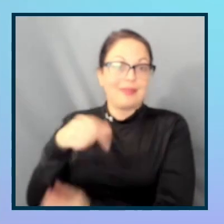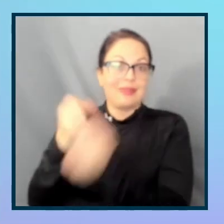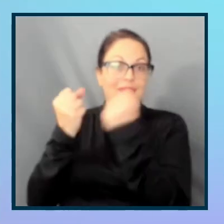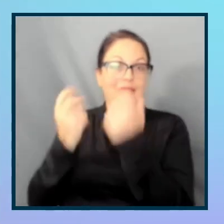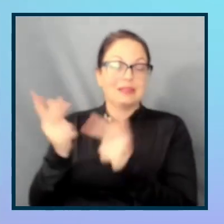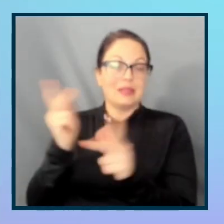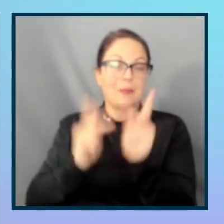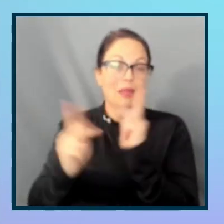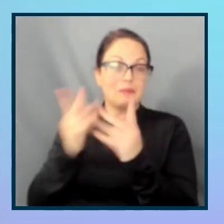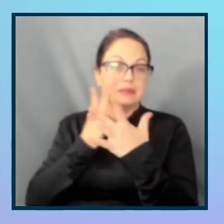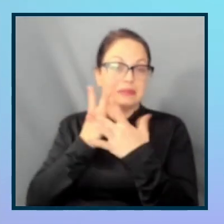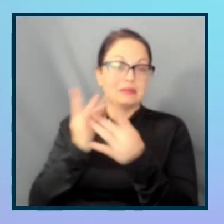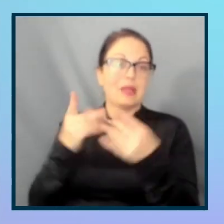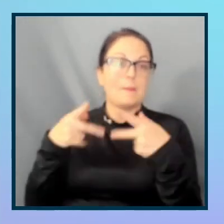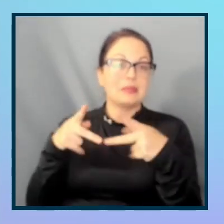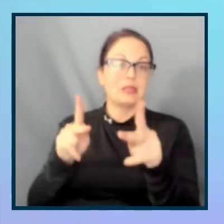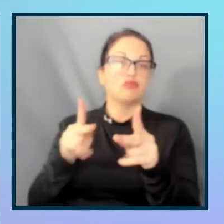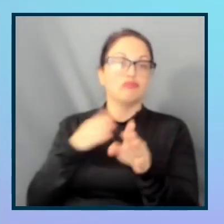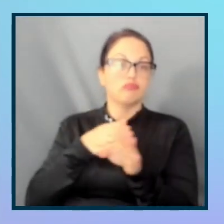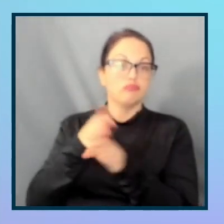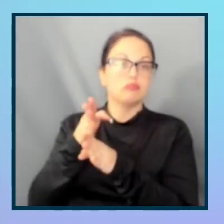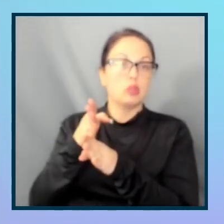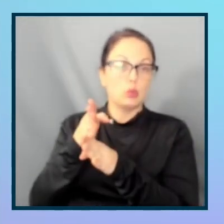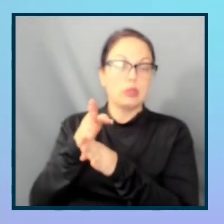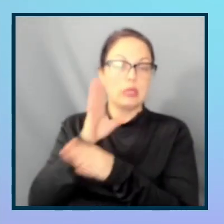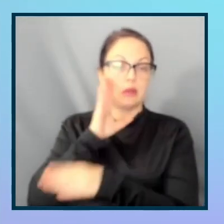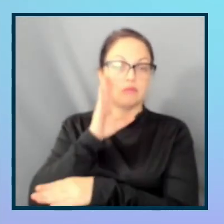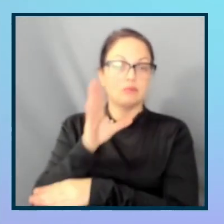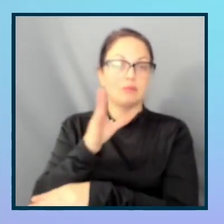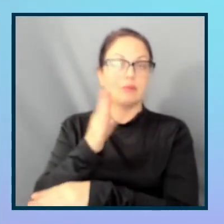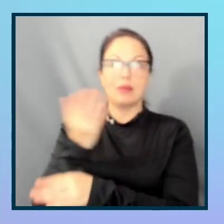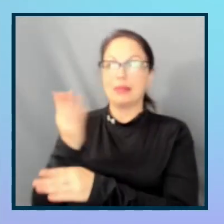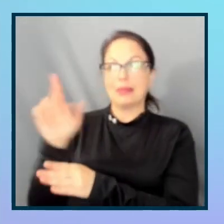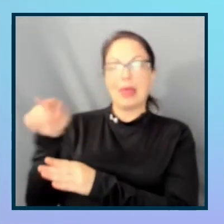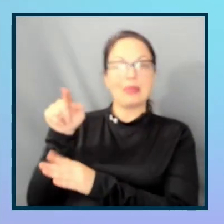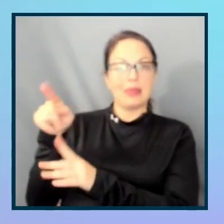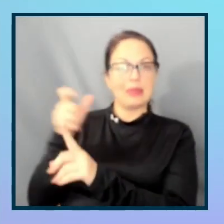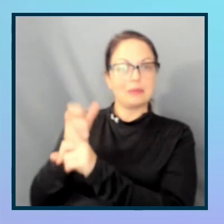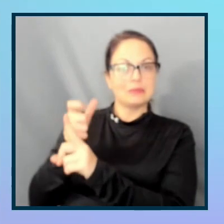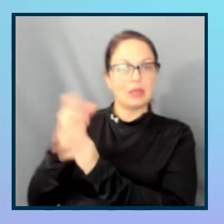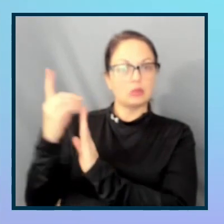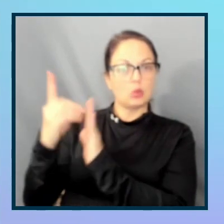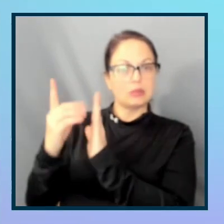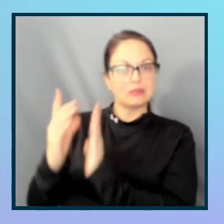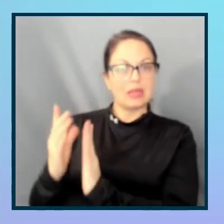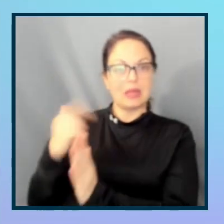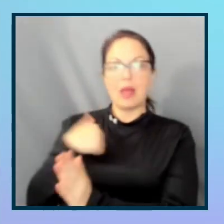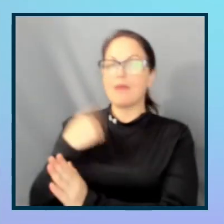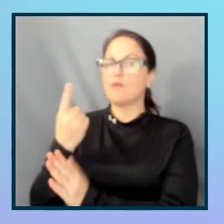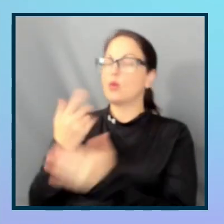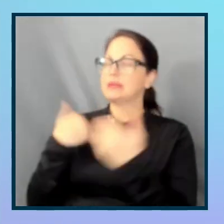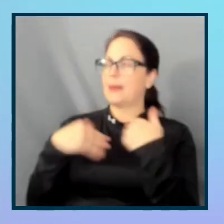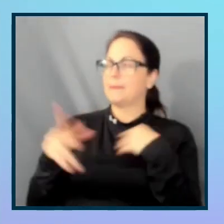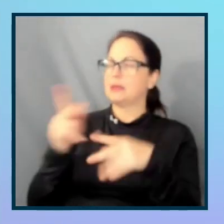as a potential career path that were designers. I've always had people who were interested in this